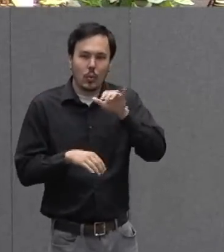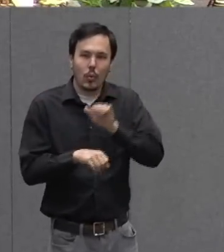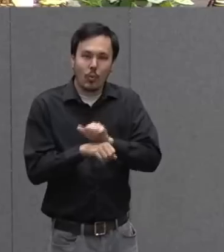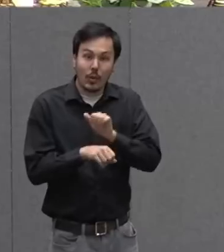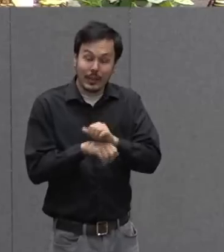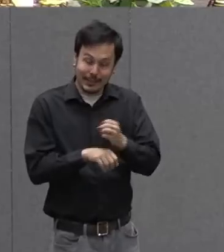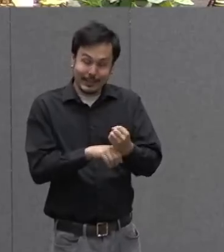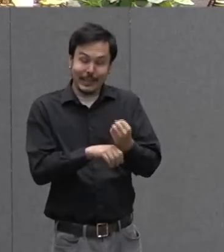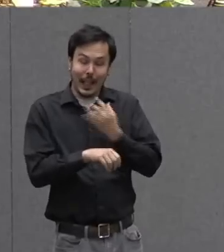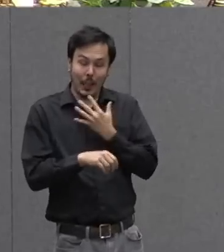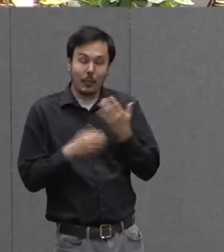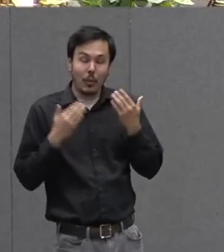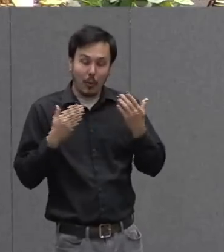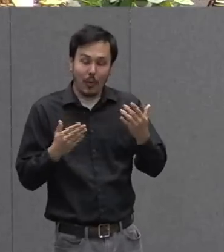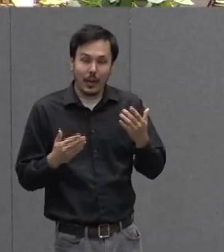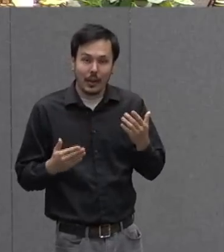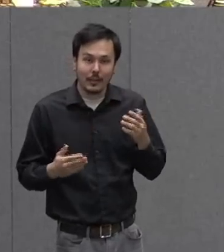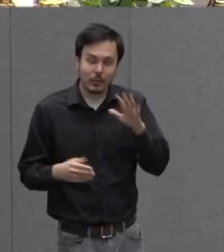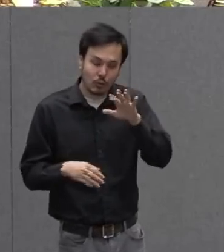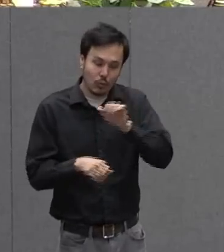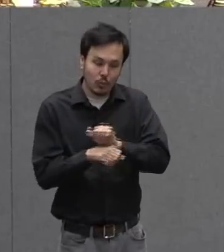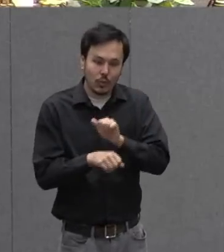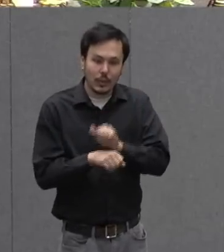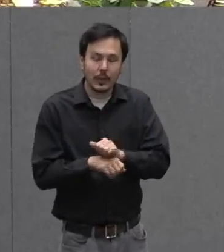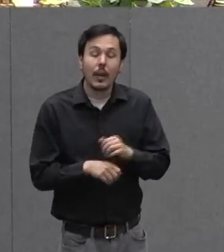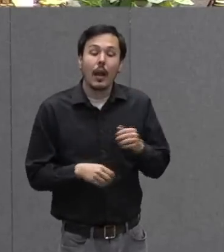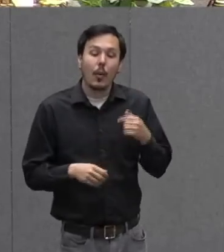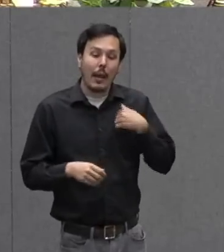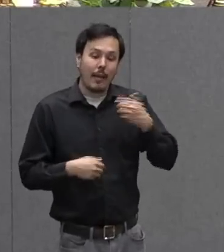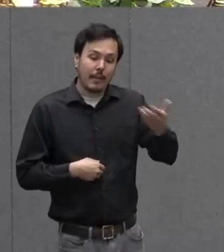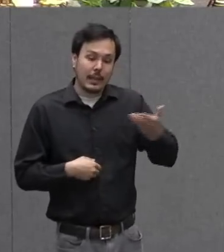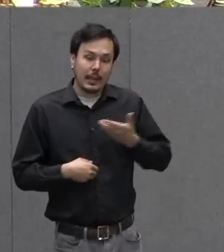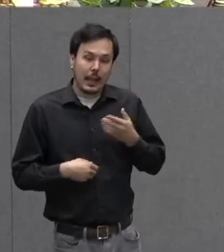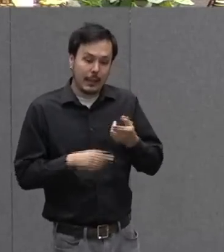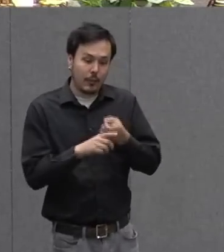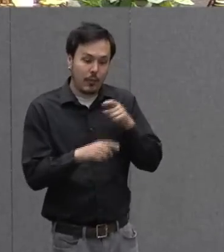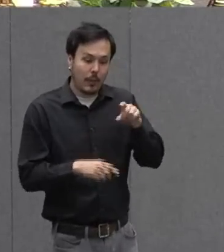Today we have a really special guest from Zone Three. This is Miss Yvonne Garcia.